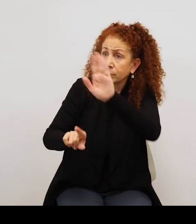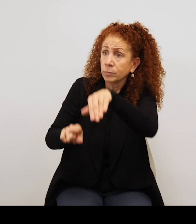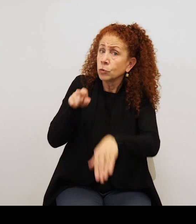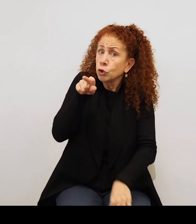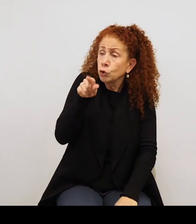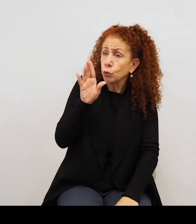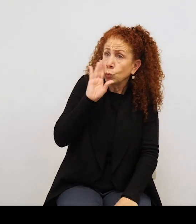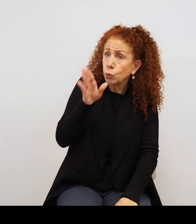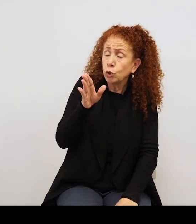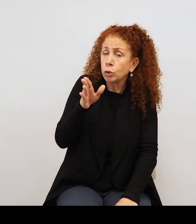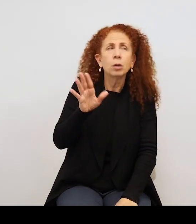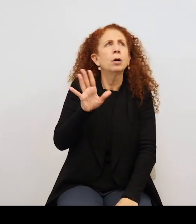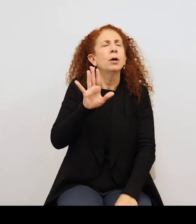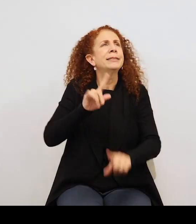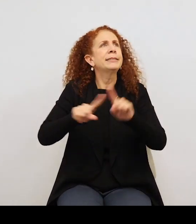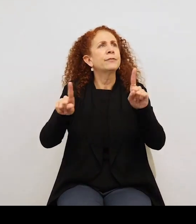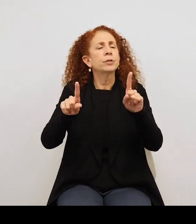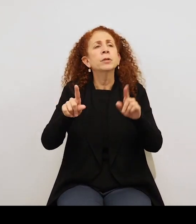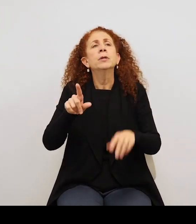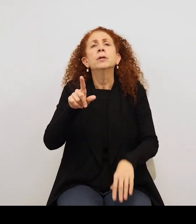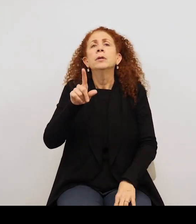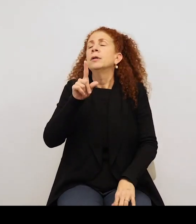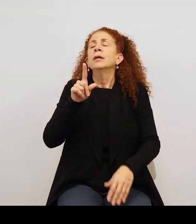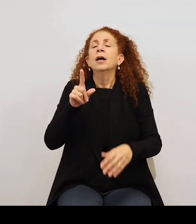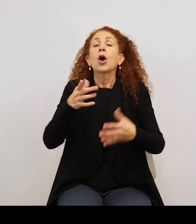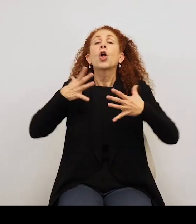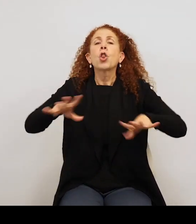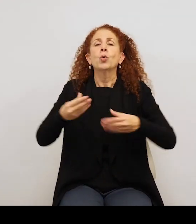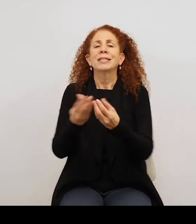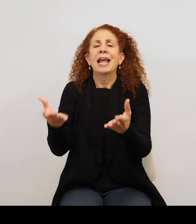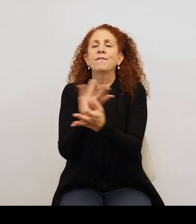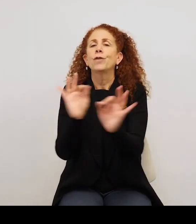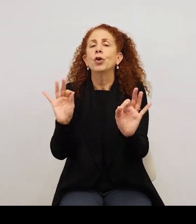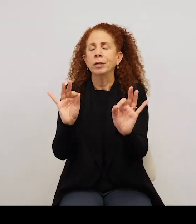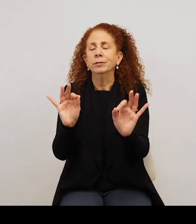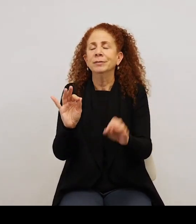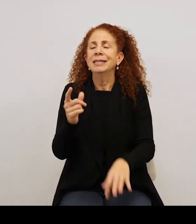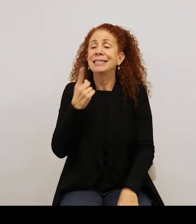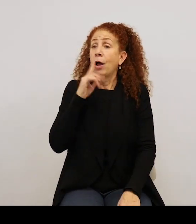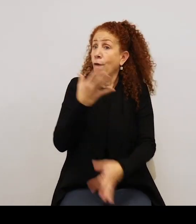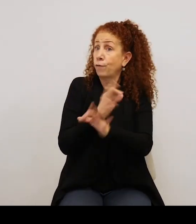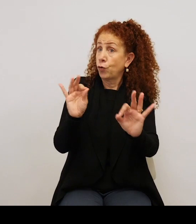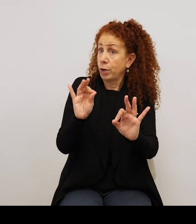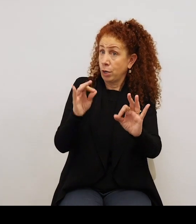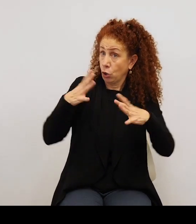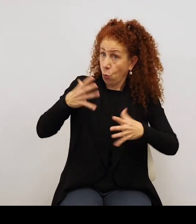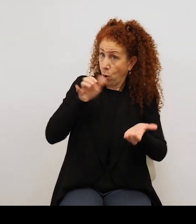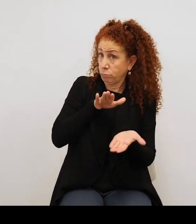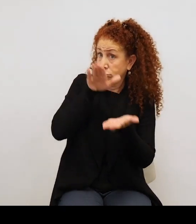or-- no, actually, they did it differently. They gave clothes away. They said, this is for free. You can take it.